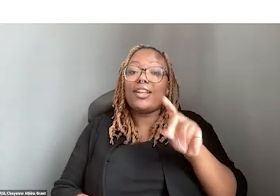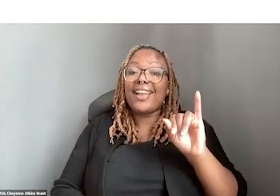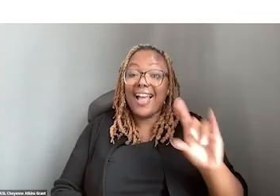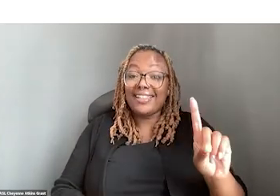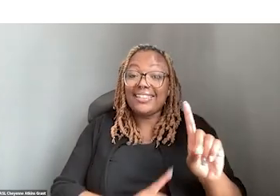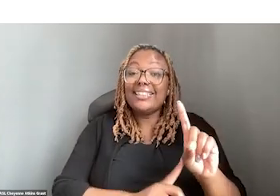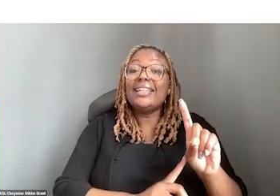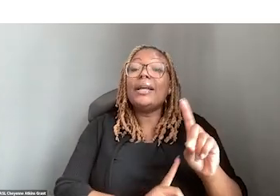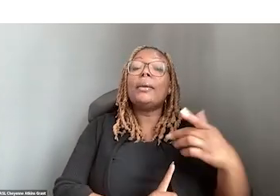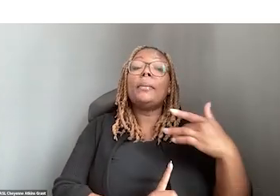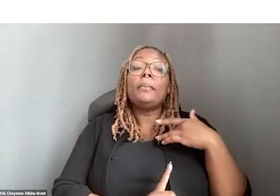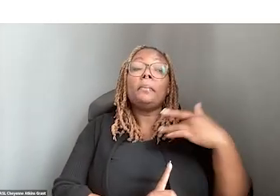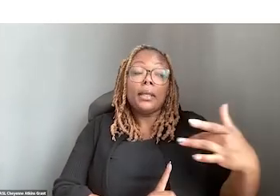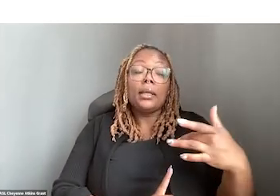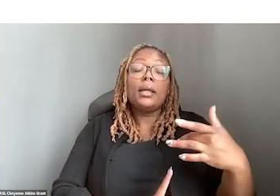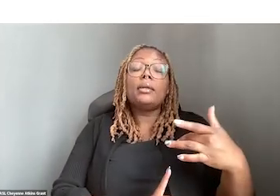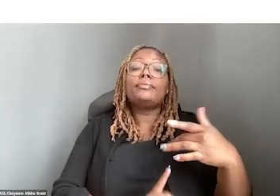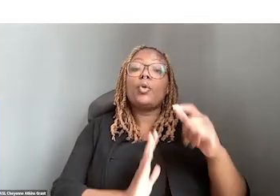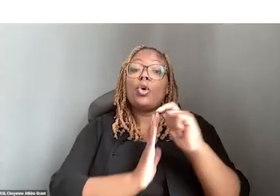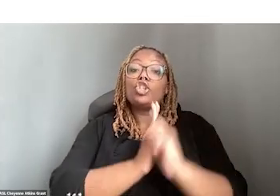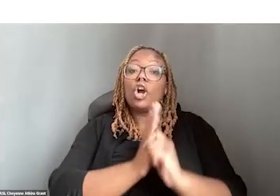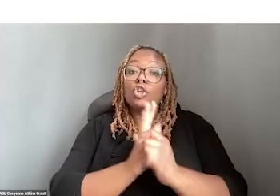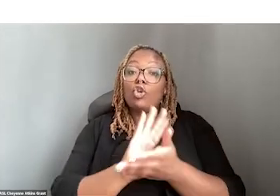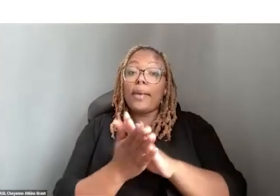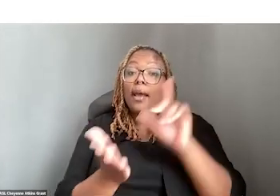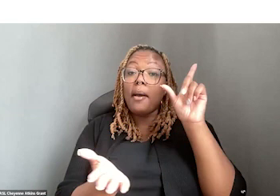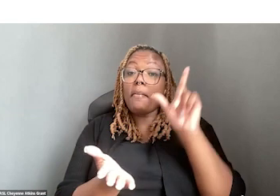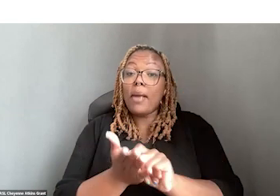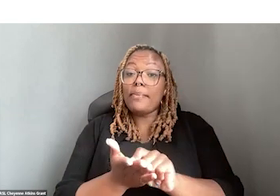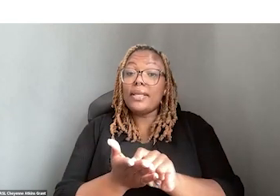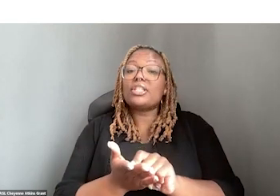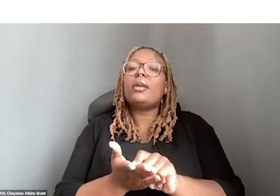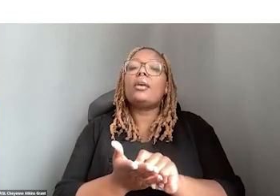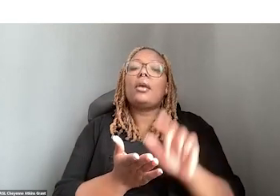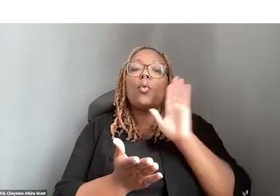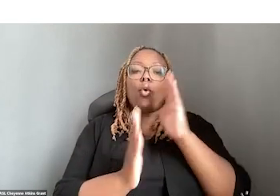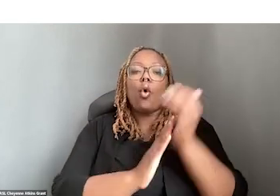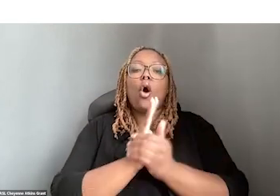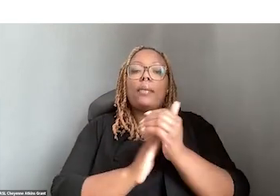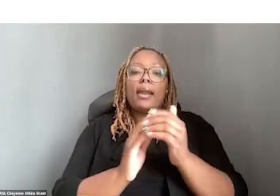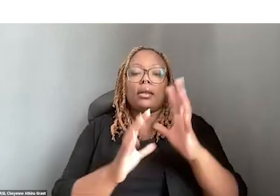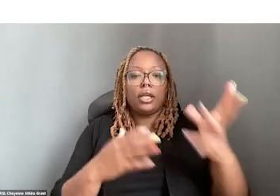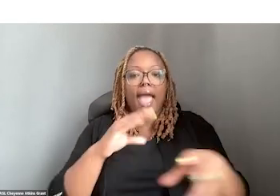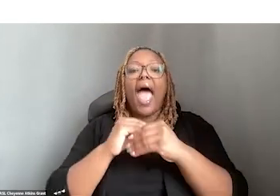once that article becomes published by it, it will automatically populate into your ORCID account.